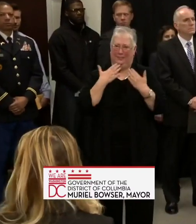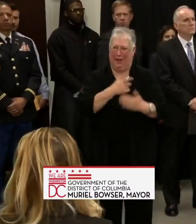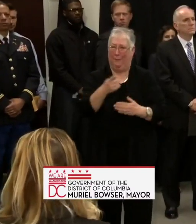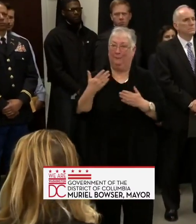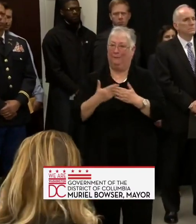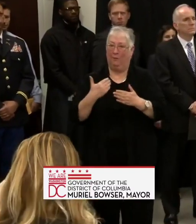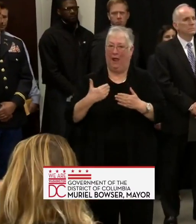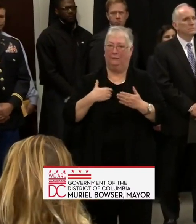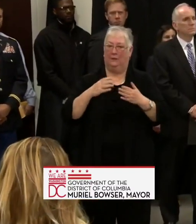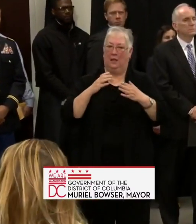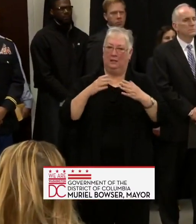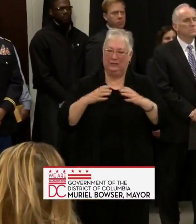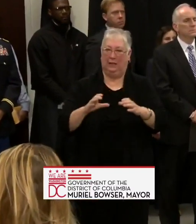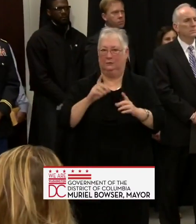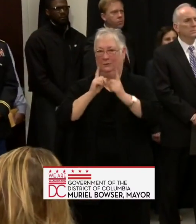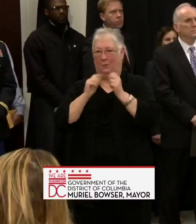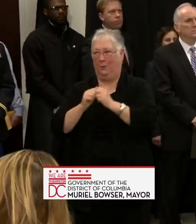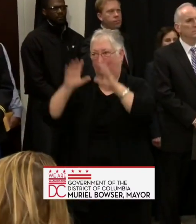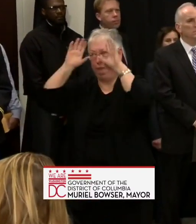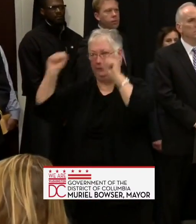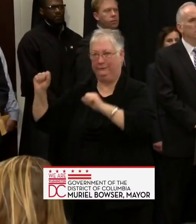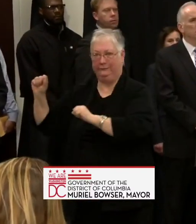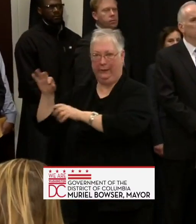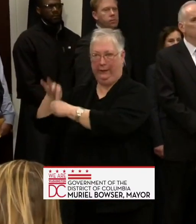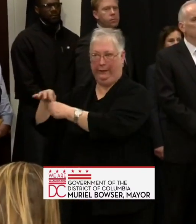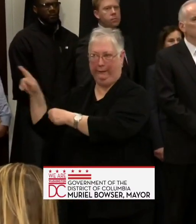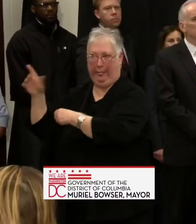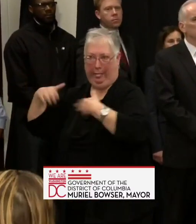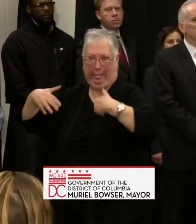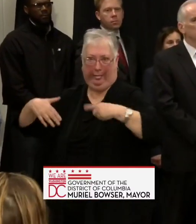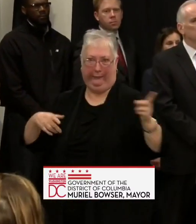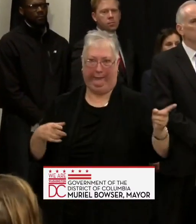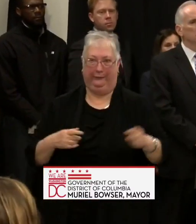PRESIDENT-ELECT THAT THE CITY HAS BEEN INVOLVED IN EVERY ONE